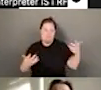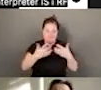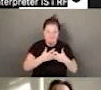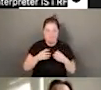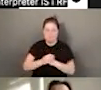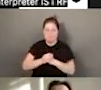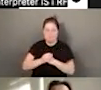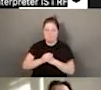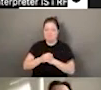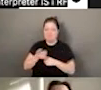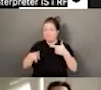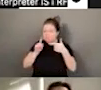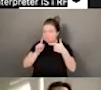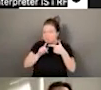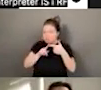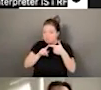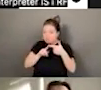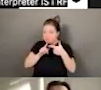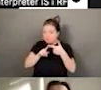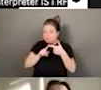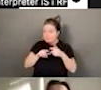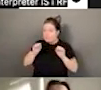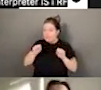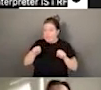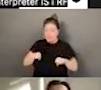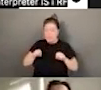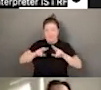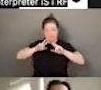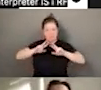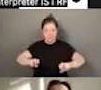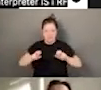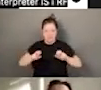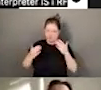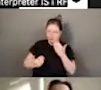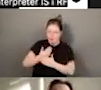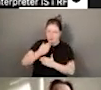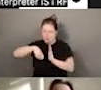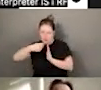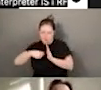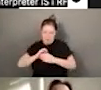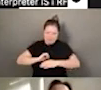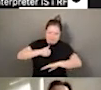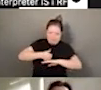Another way that a project can be created in our